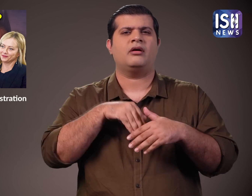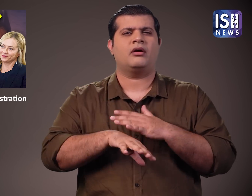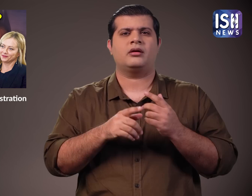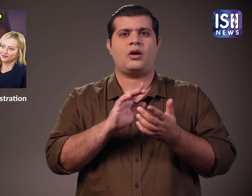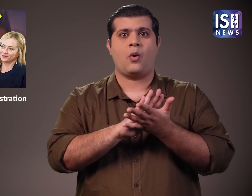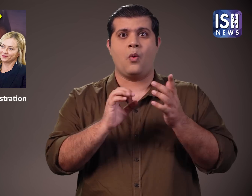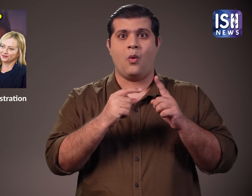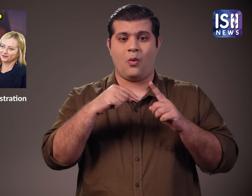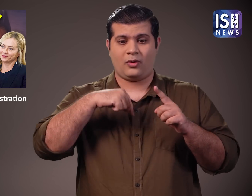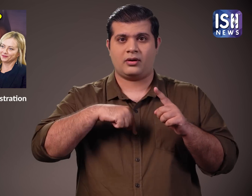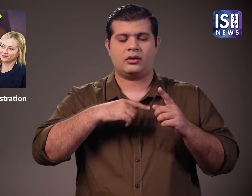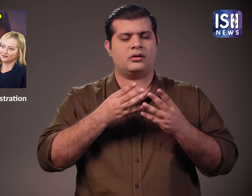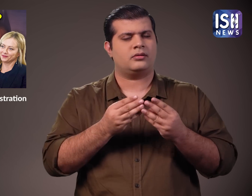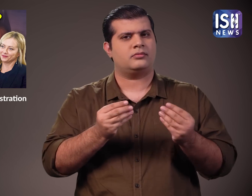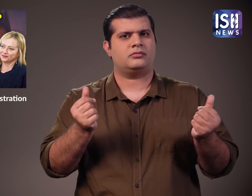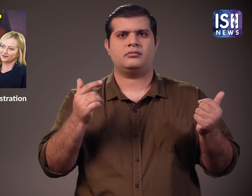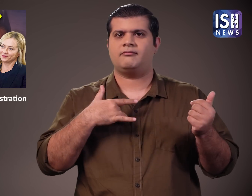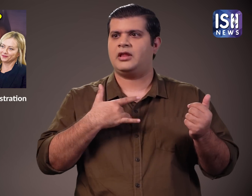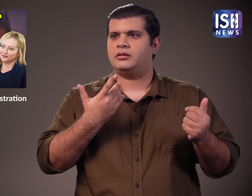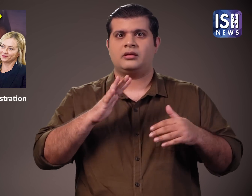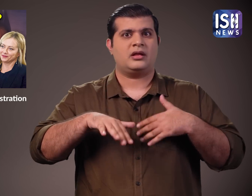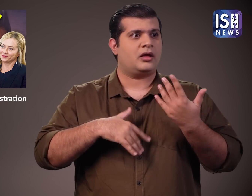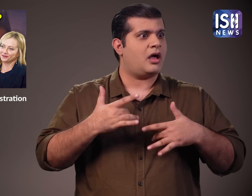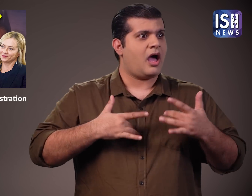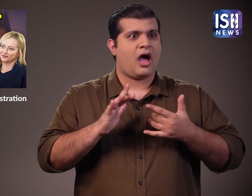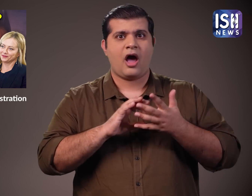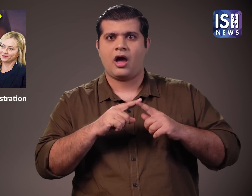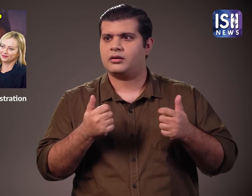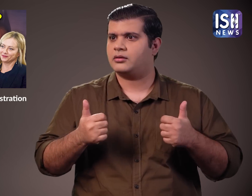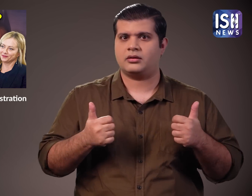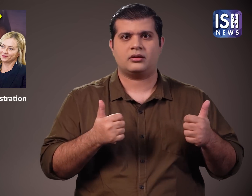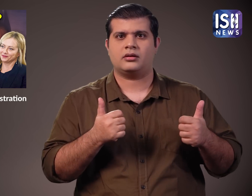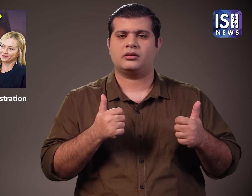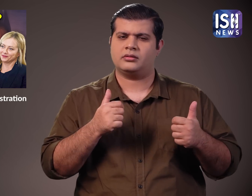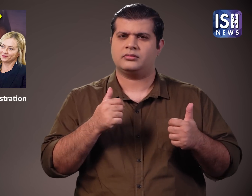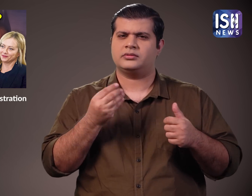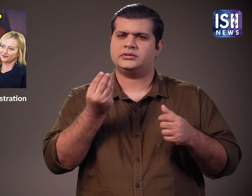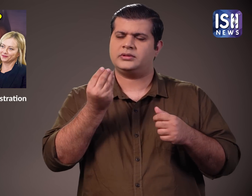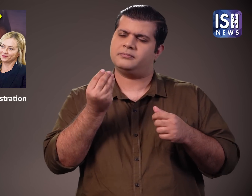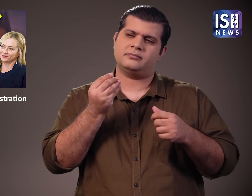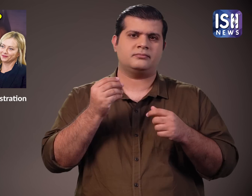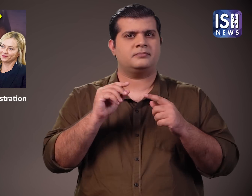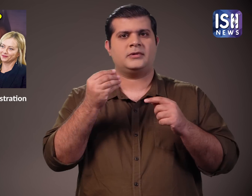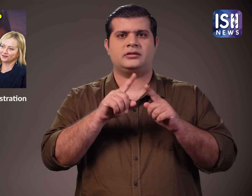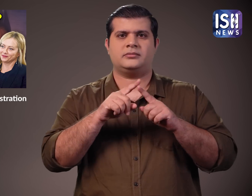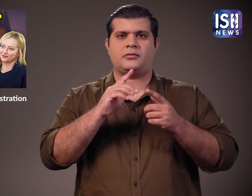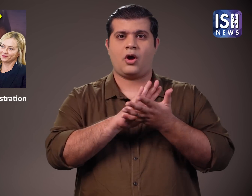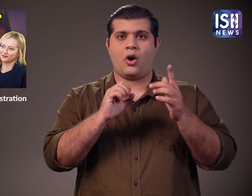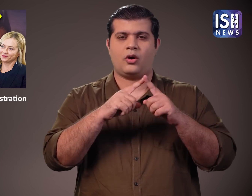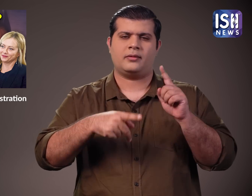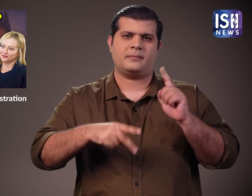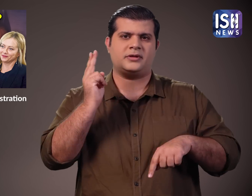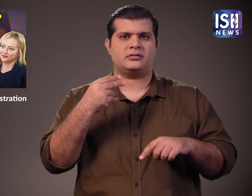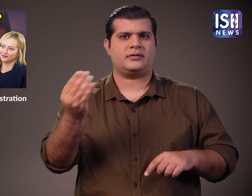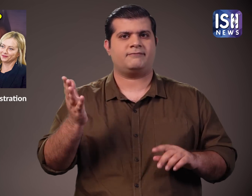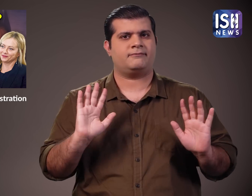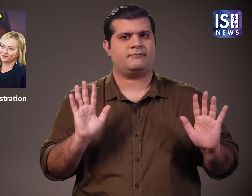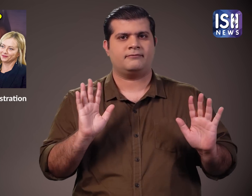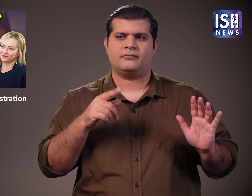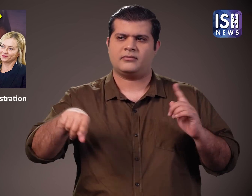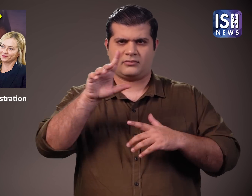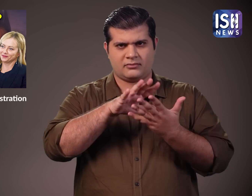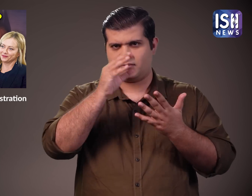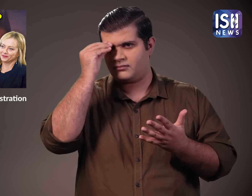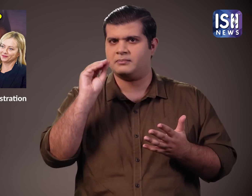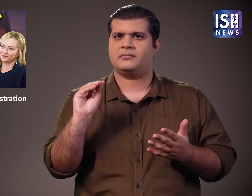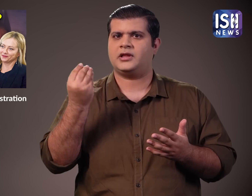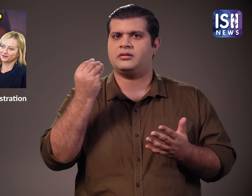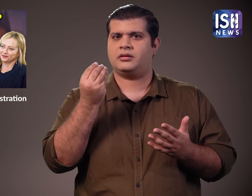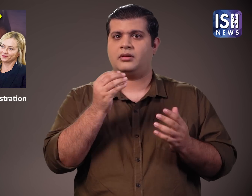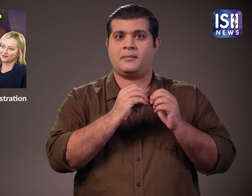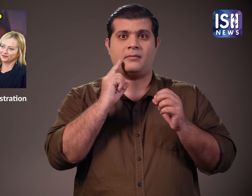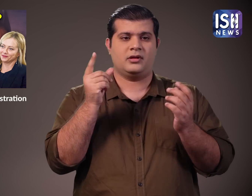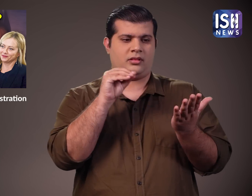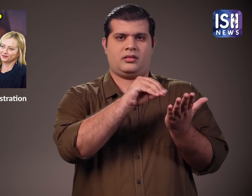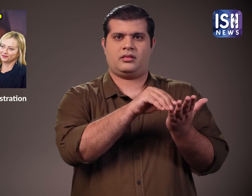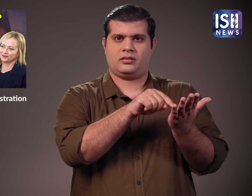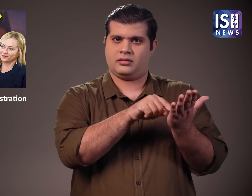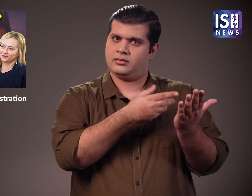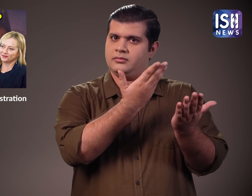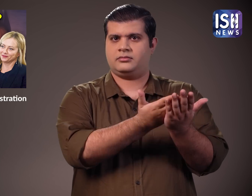The bill proposed measures to reduce their libido and sexual hormones as forms of punishments.